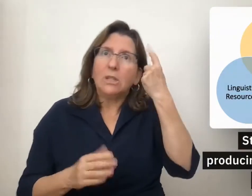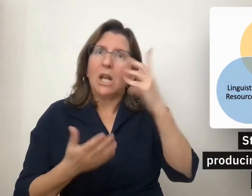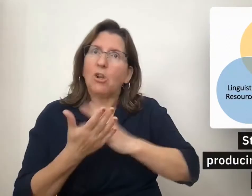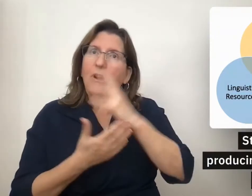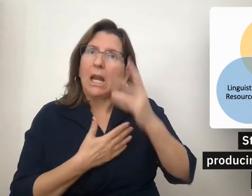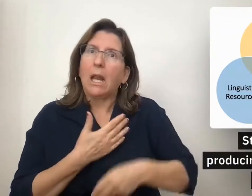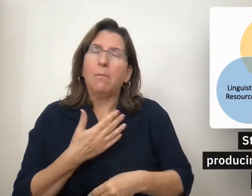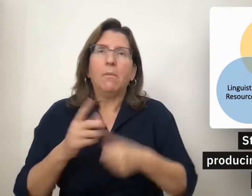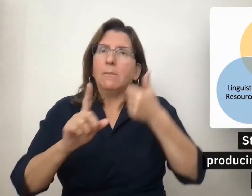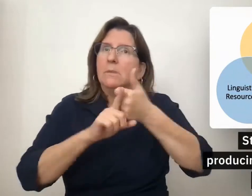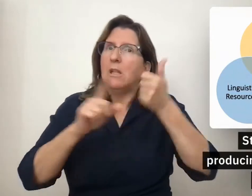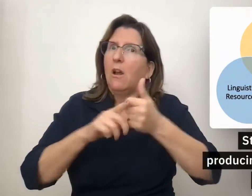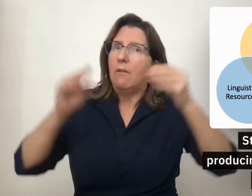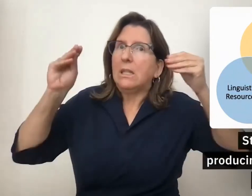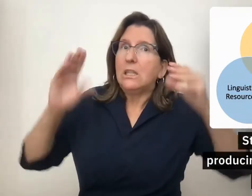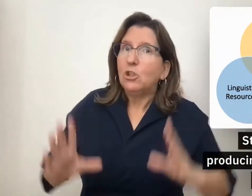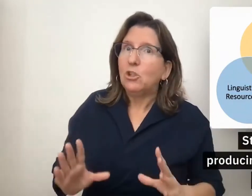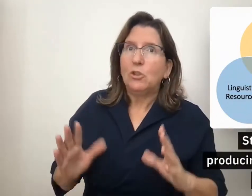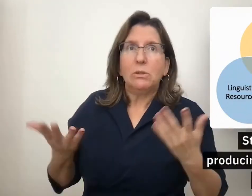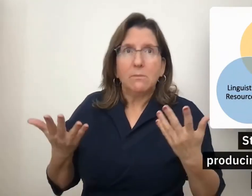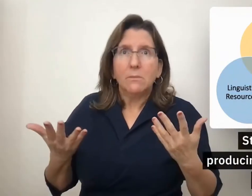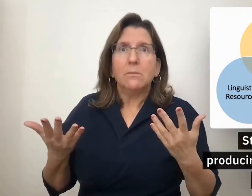Bilingual deaf teachers.